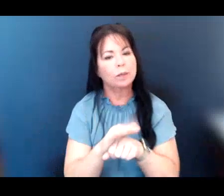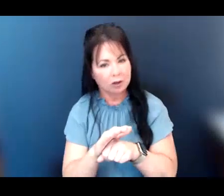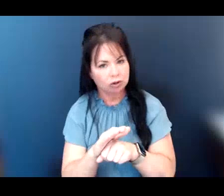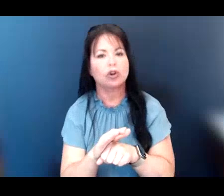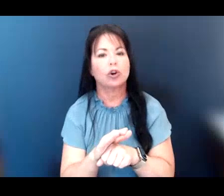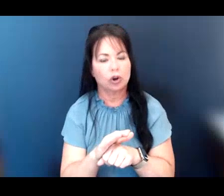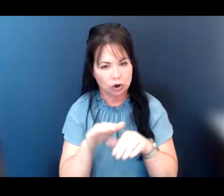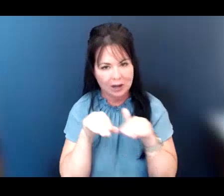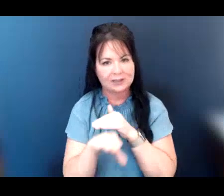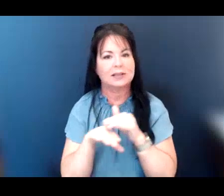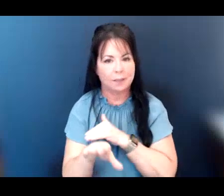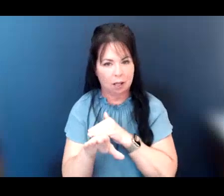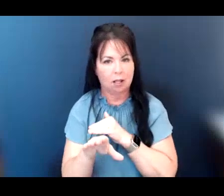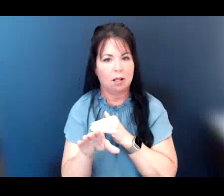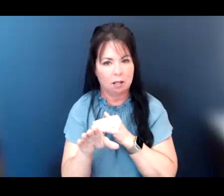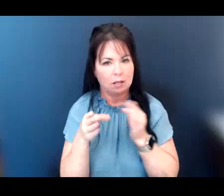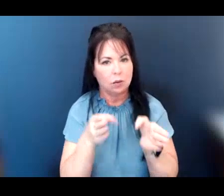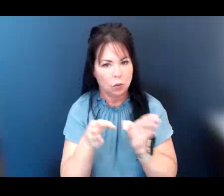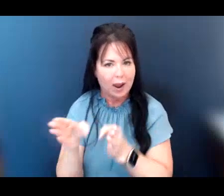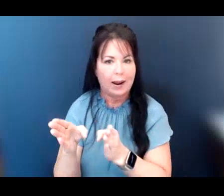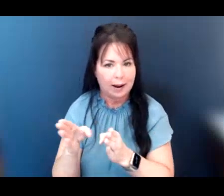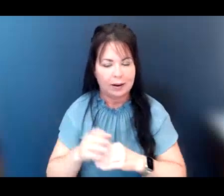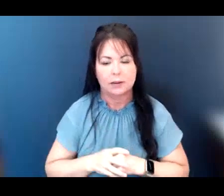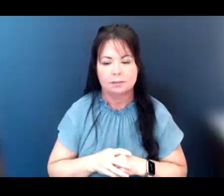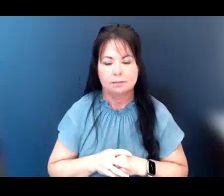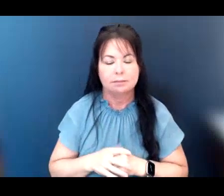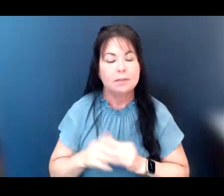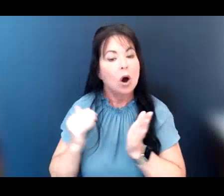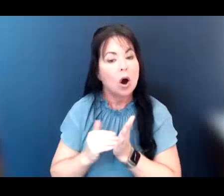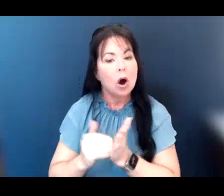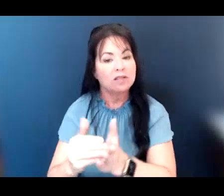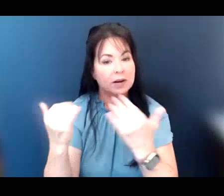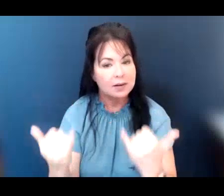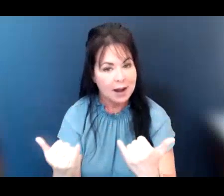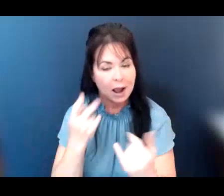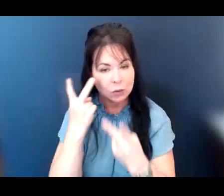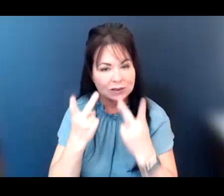Another thing that we see a lot of lately that we really don't care for is overlays.